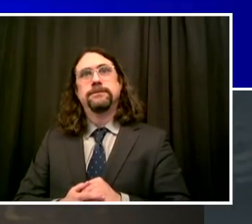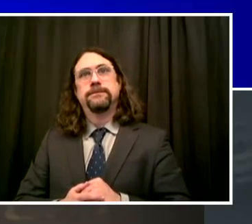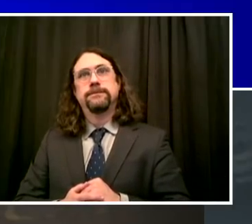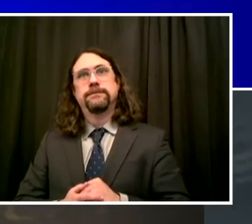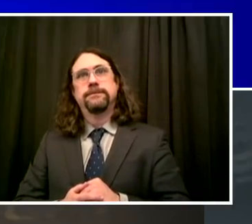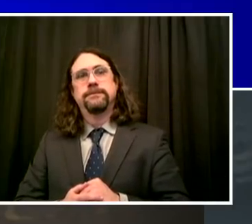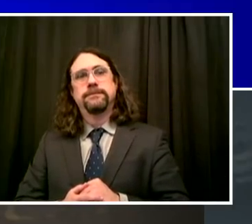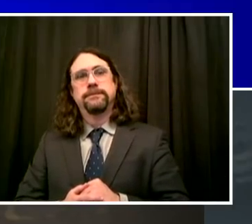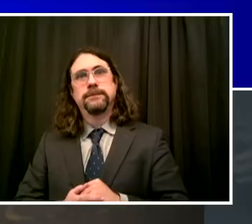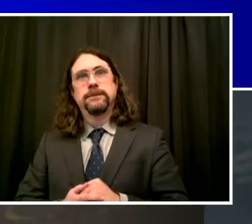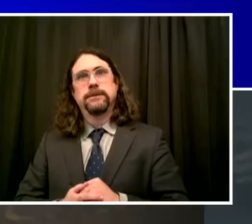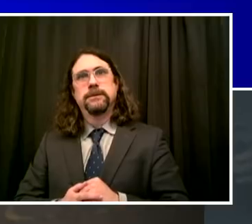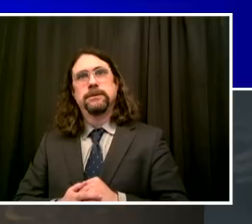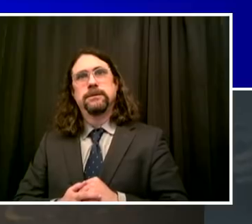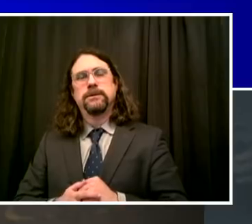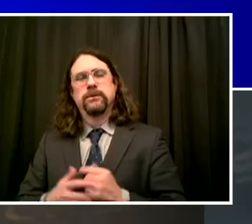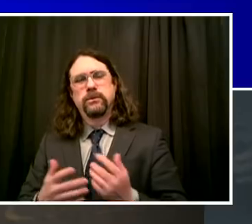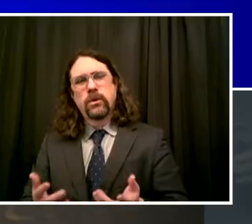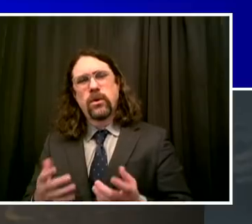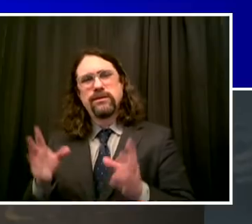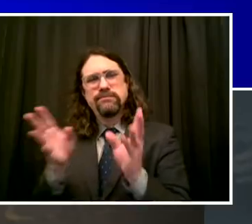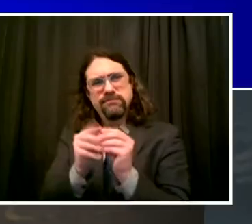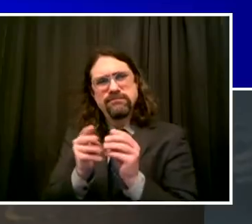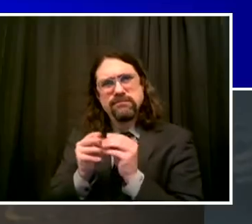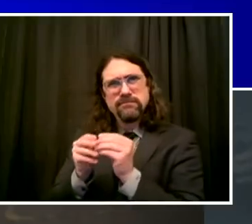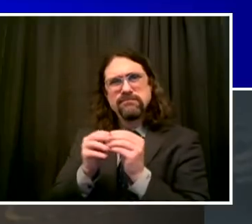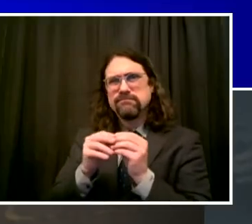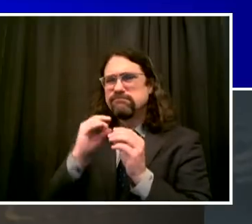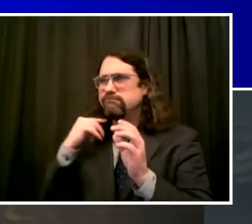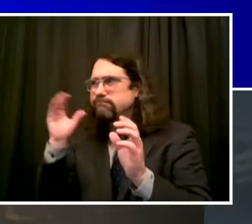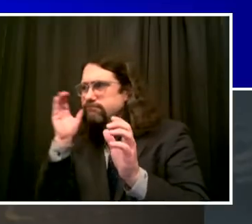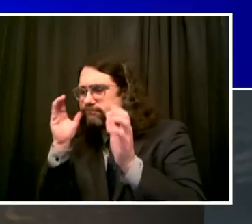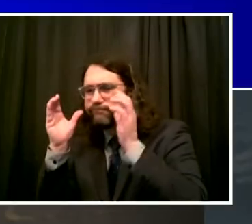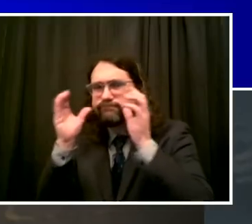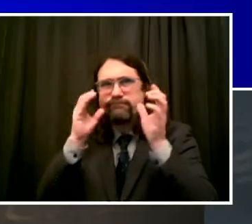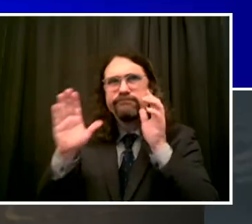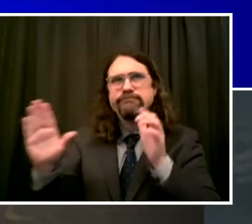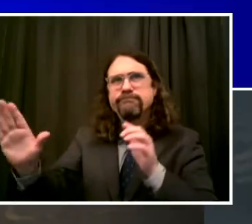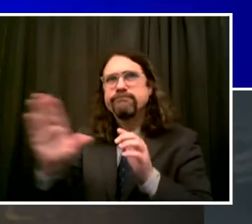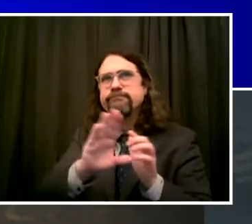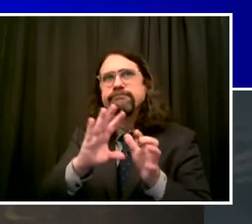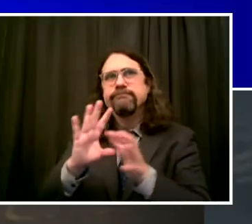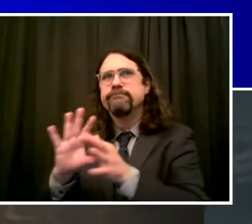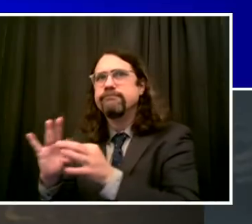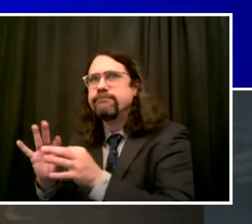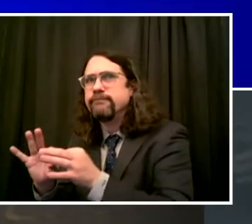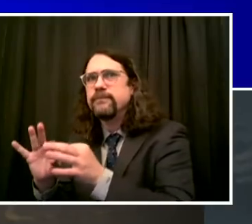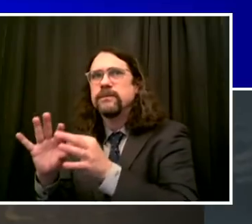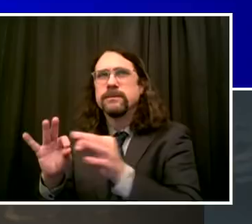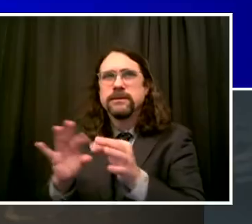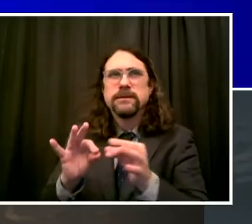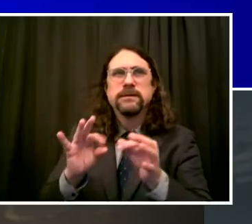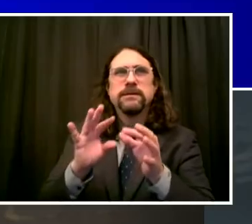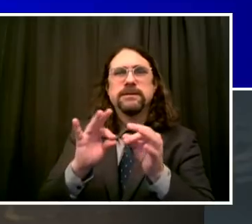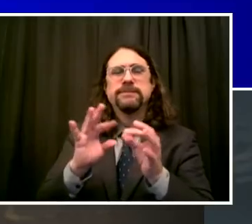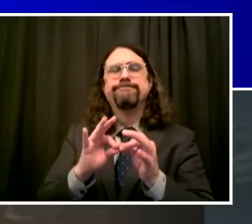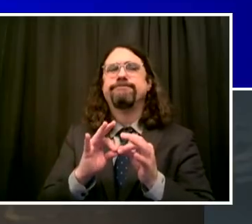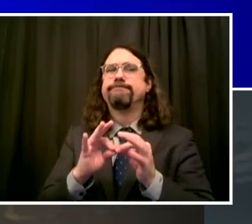SO HEARING THEIR VOICES AND I'M GOING TO BE TALKING TO MANY OTHER PEOPLE IN THE SMALL IN CNIYI